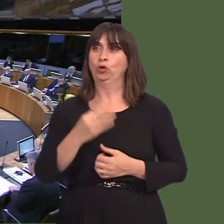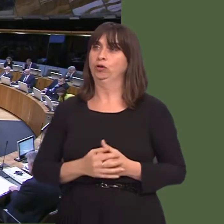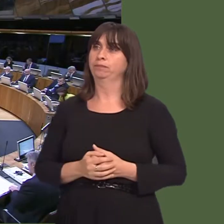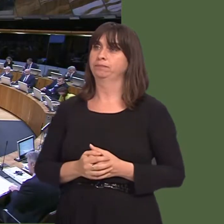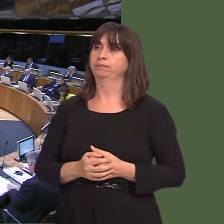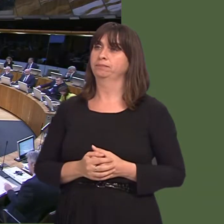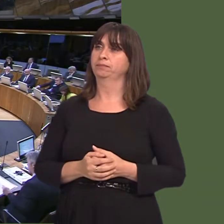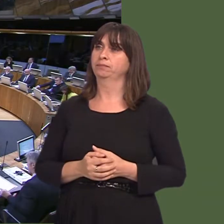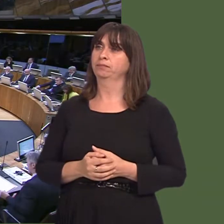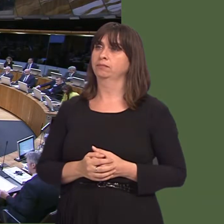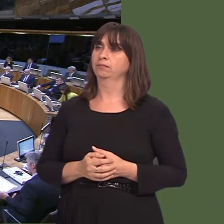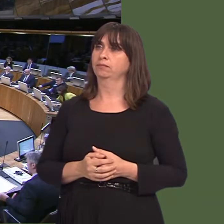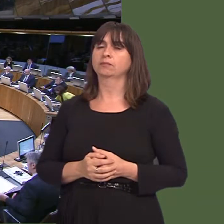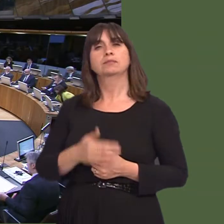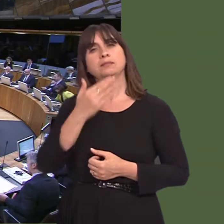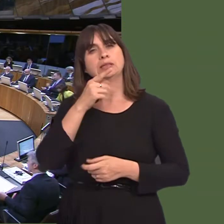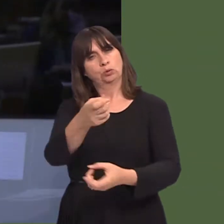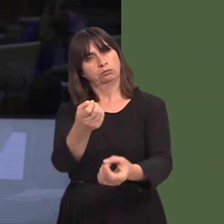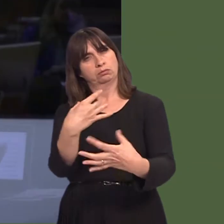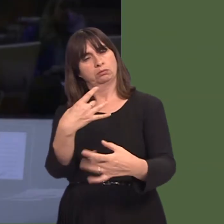OAQ52221 Carwyn Jones AM: Yes.